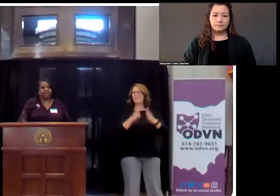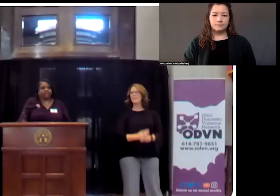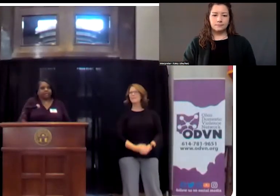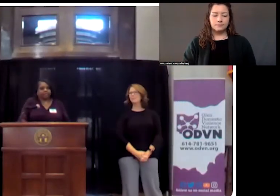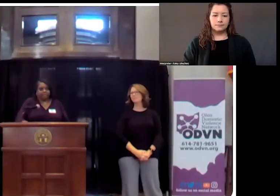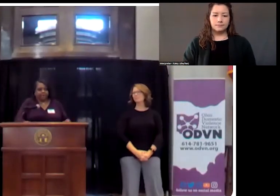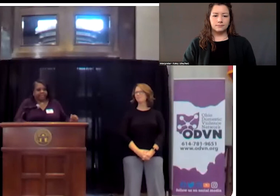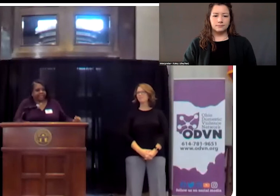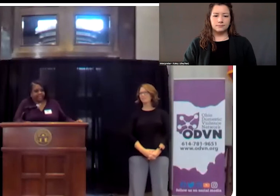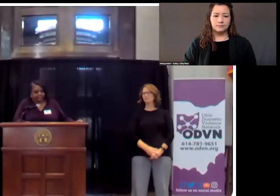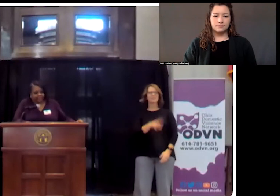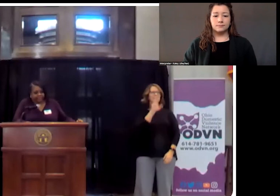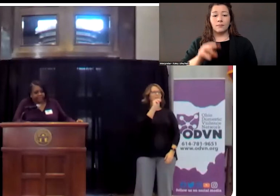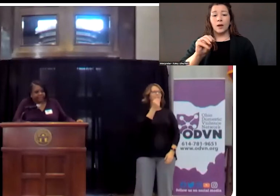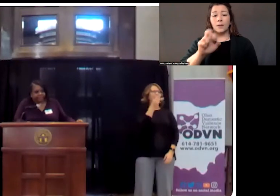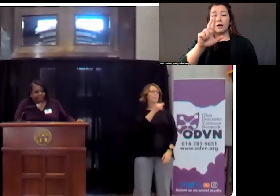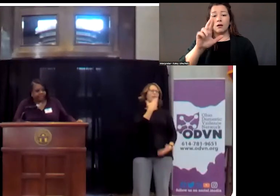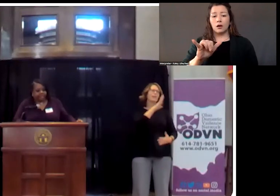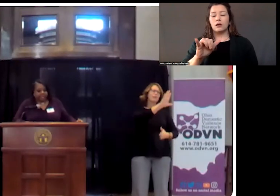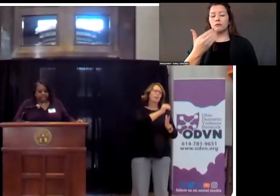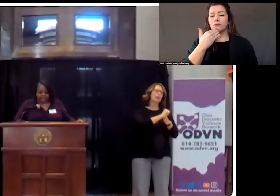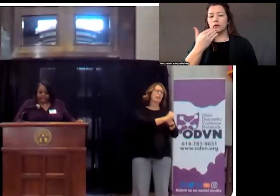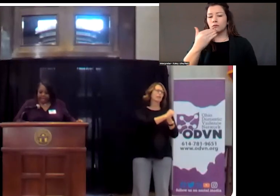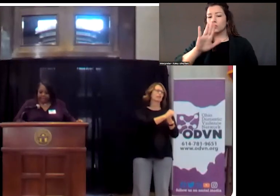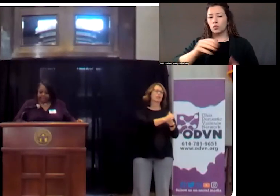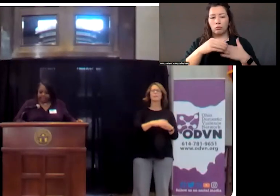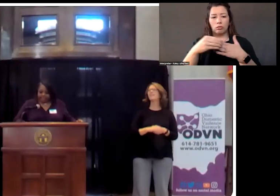Mary, thank you for your leadership.